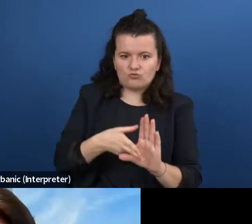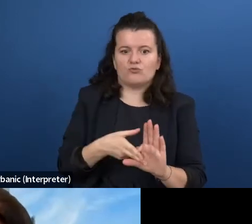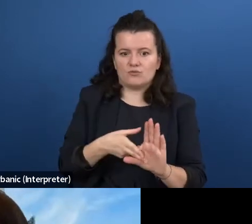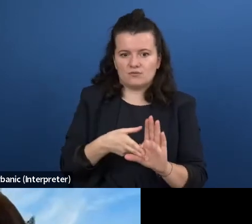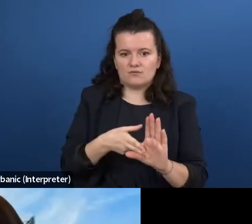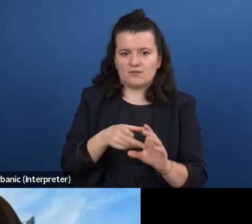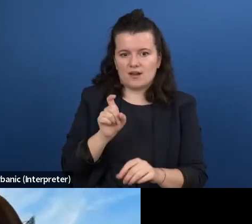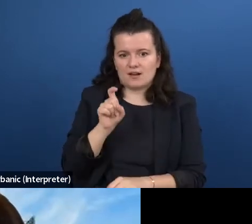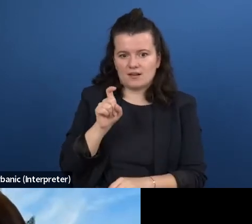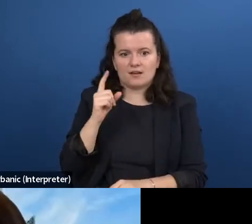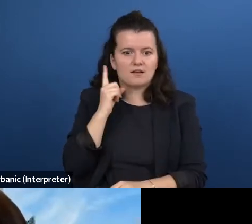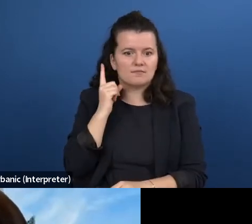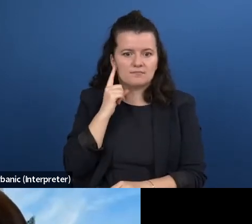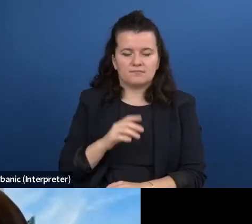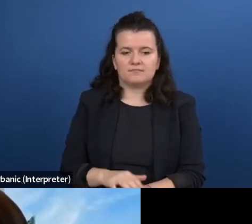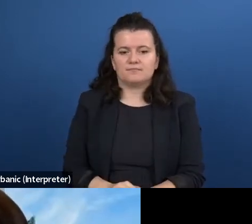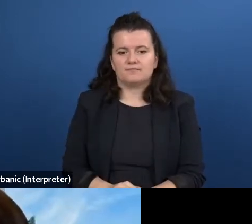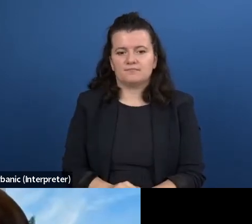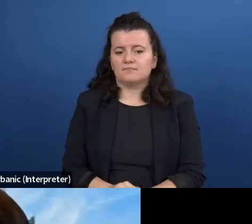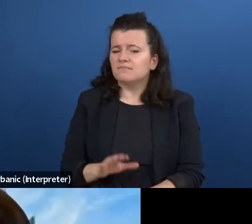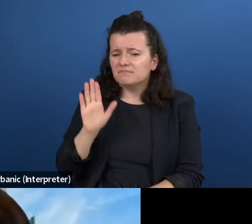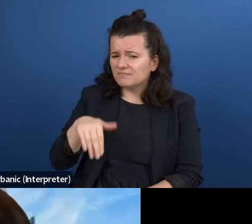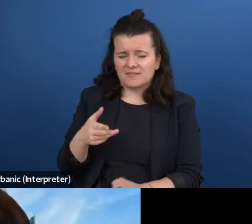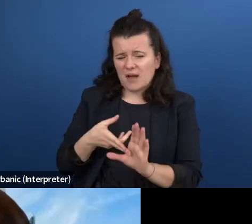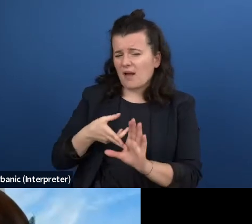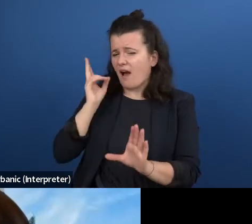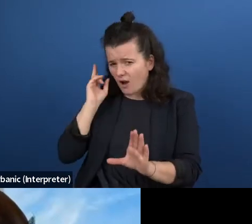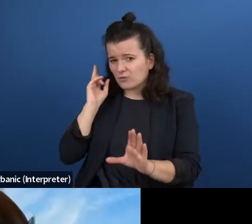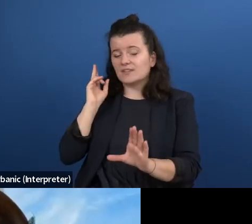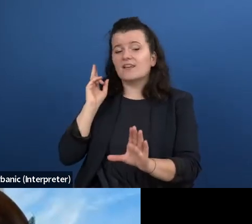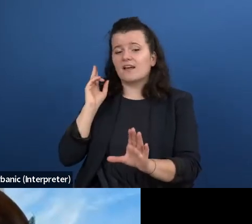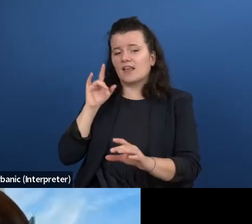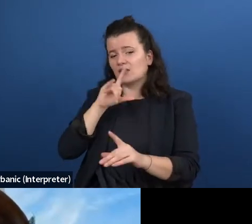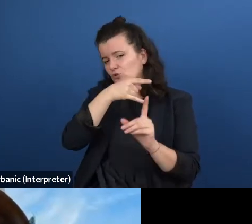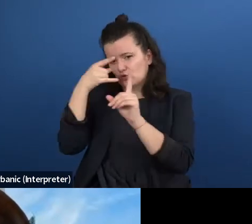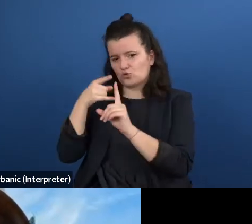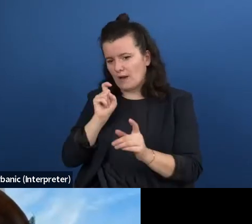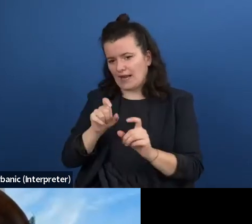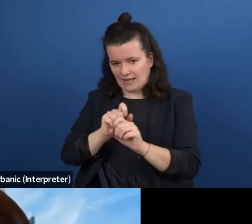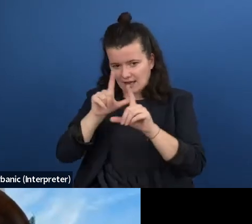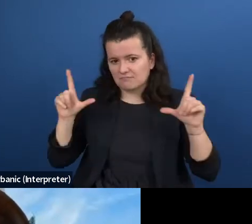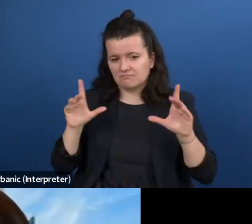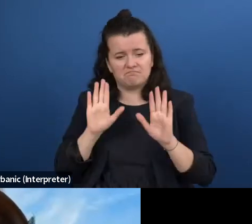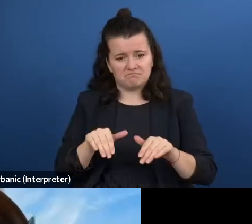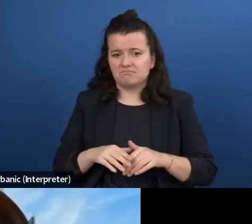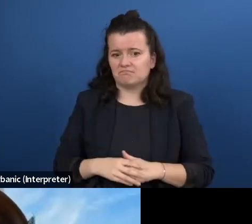No, we cannot hear you, but it will only take a second. Just leave and rejoin, and if you have some headphones